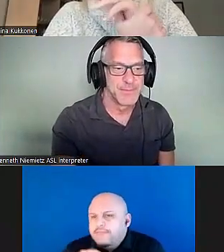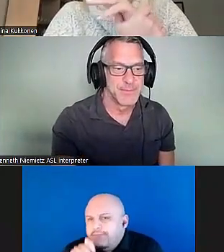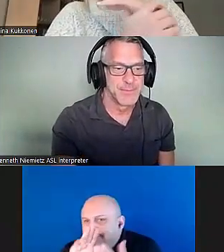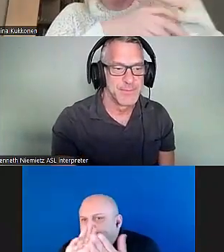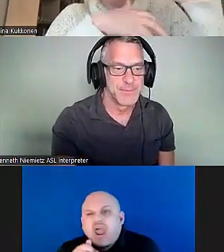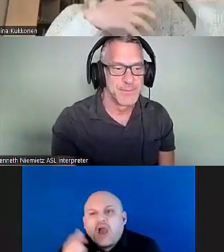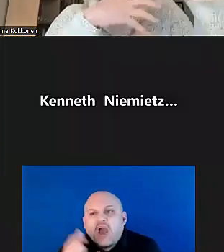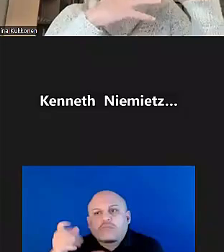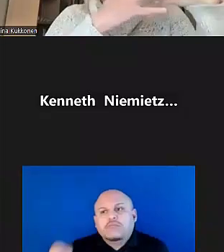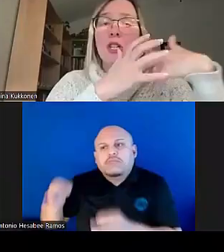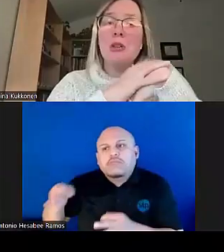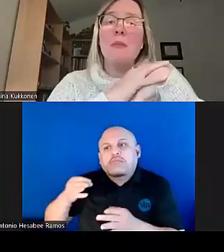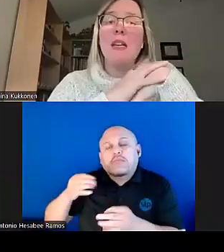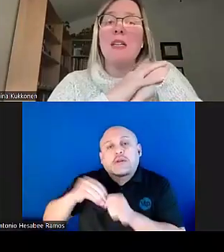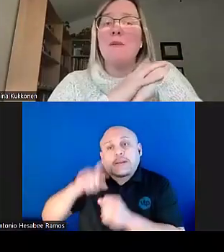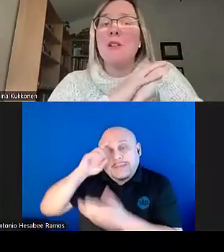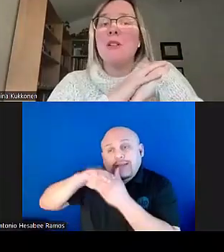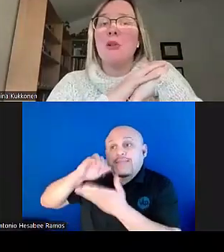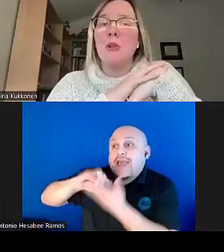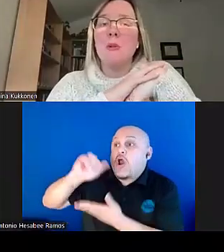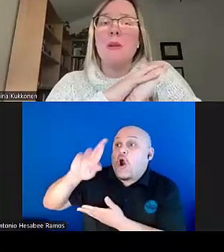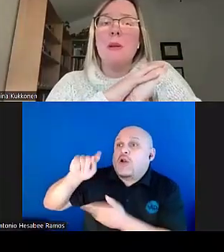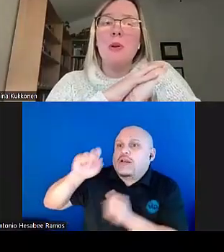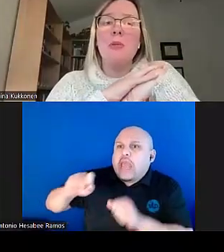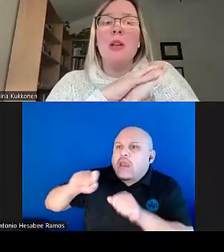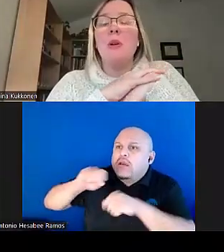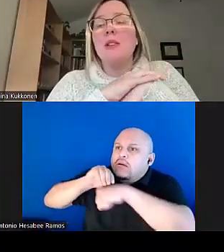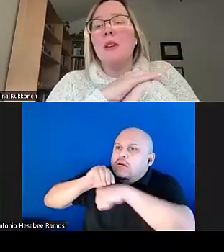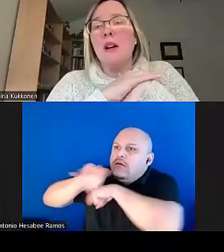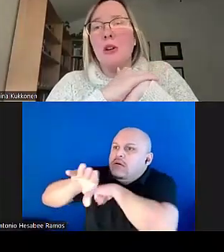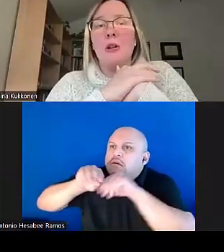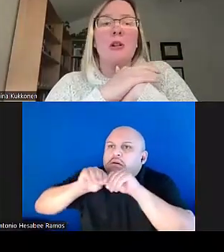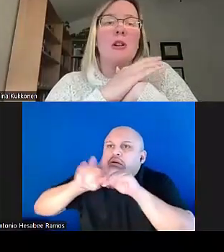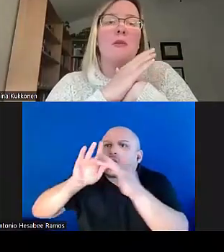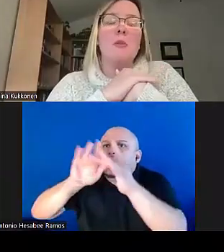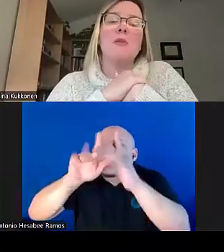the belief that art can reach many different groups and people in ways that other forms